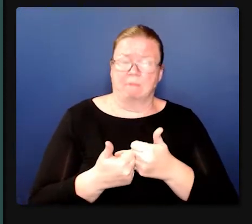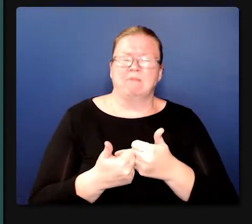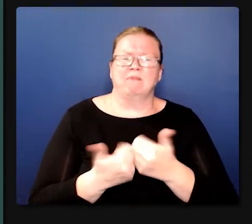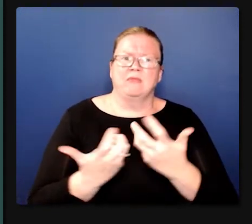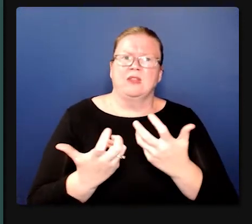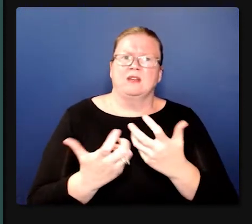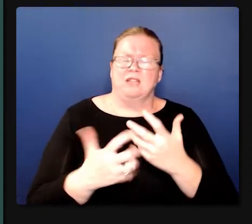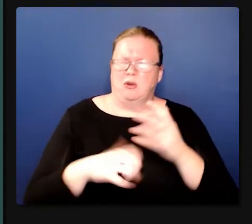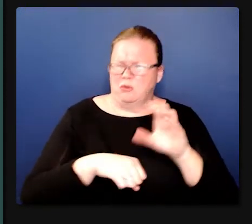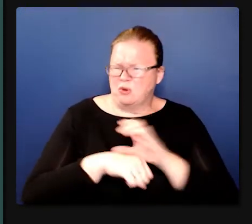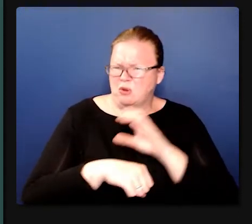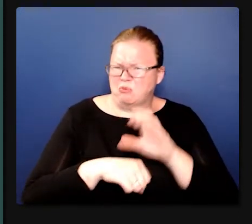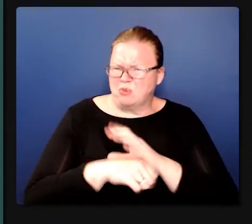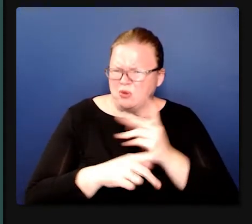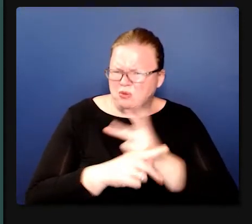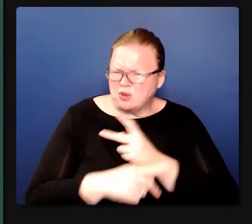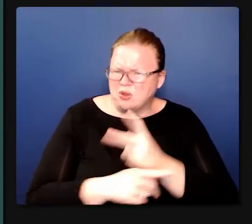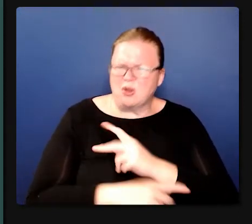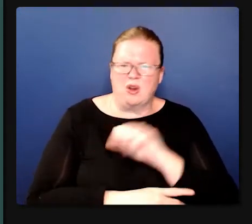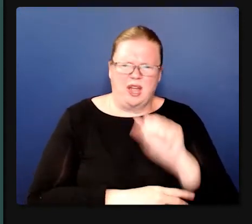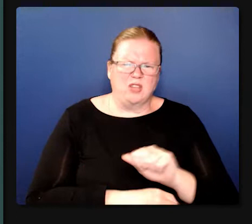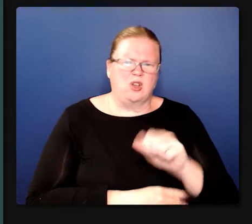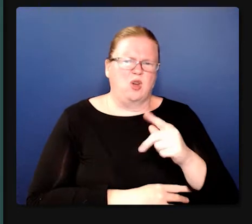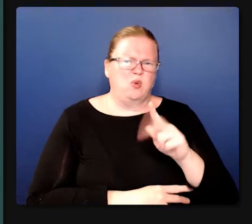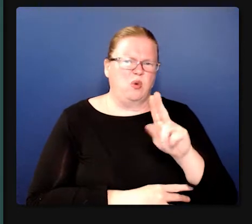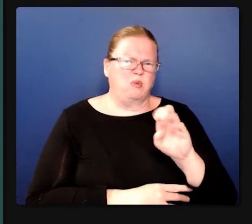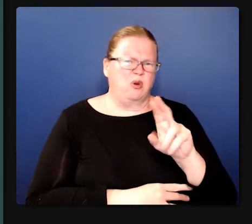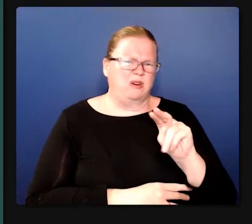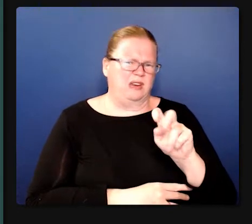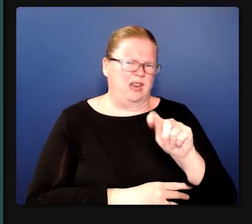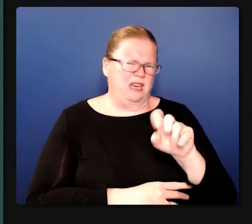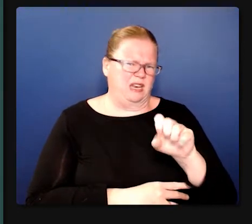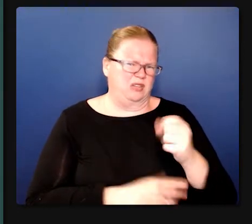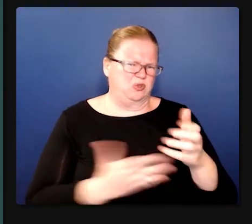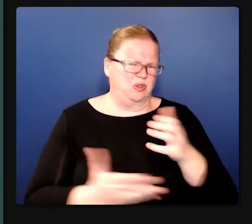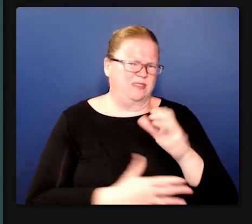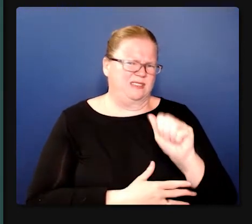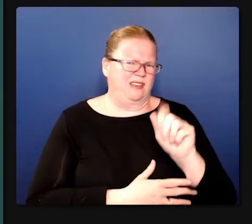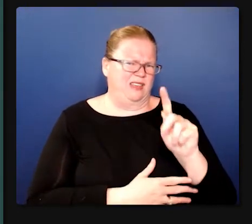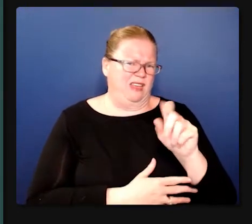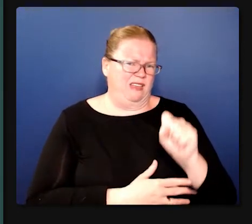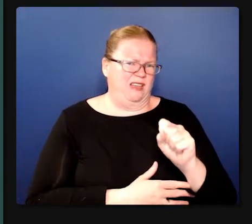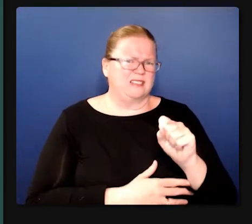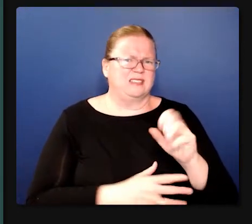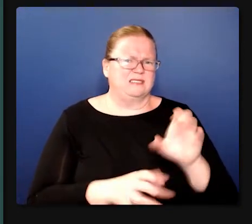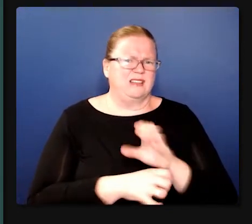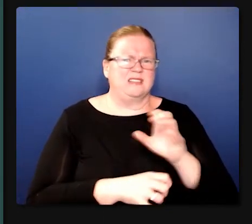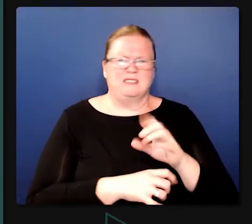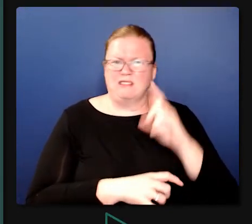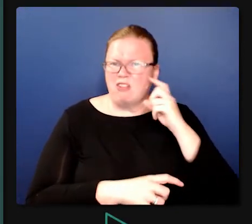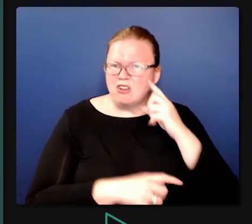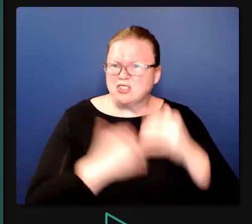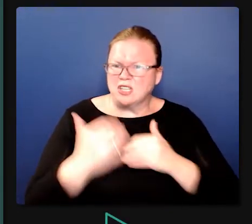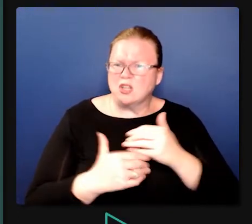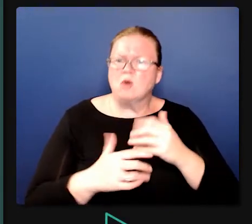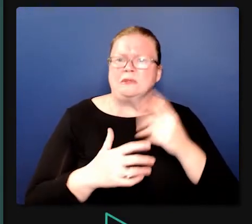At the compute layer, we have Azure Kubernetes Service that runs our logic. In our logic, we read all of your game events